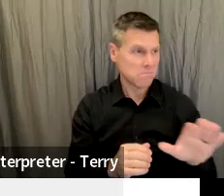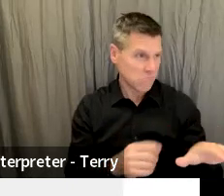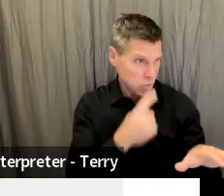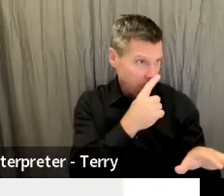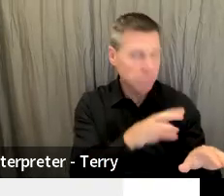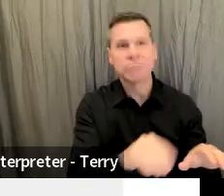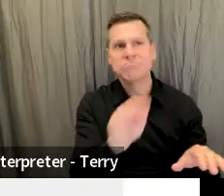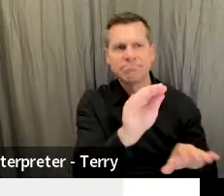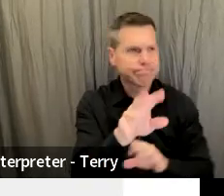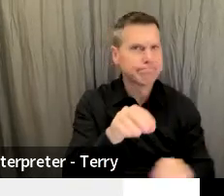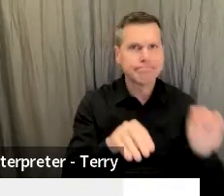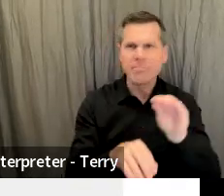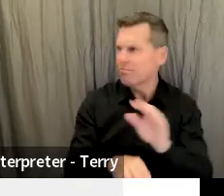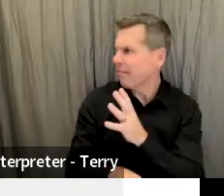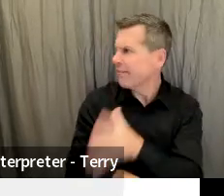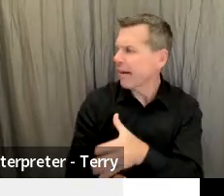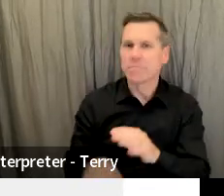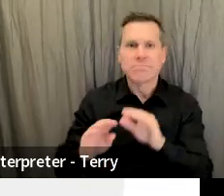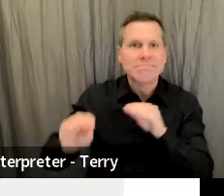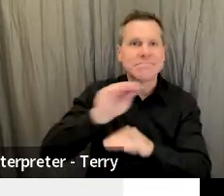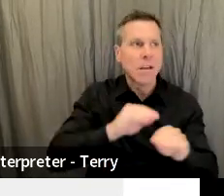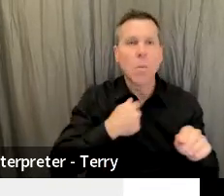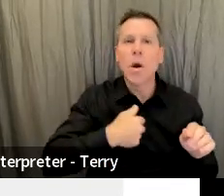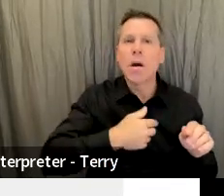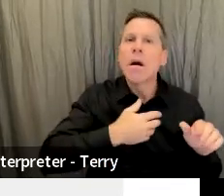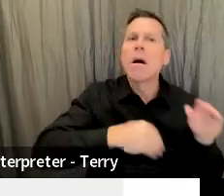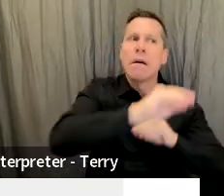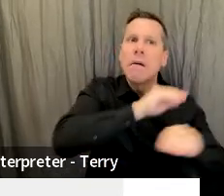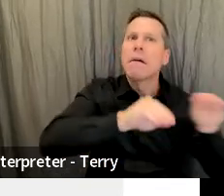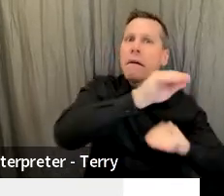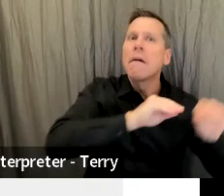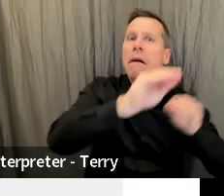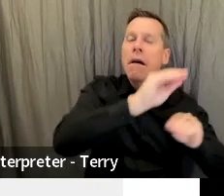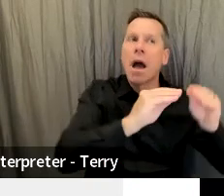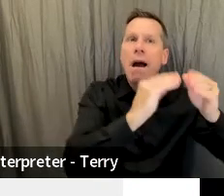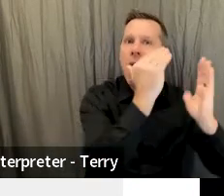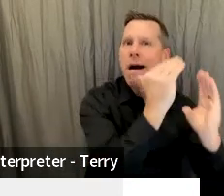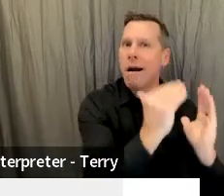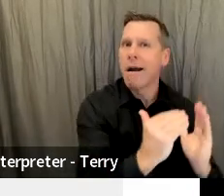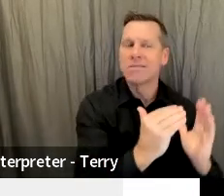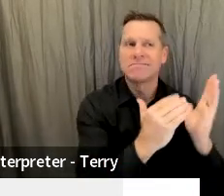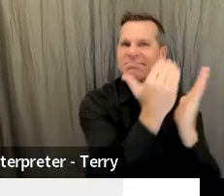And it was became a little more easy. And then especially as I was given the job of kind of organizing that stuff,